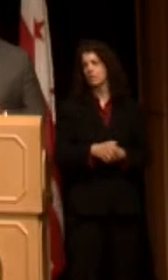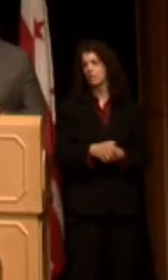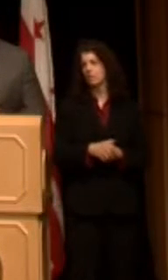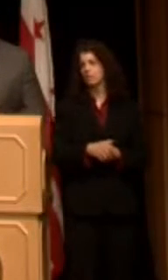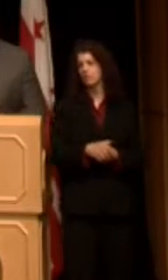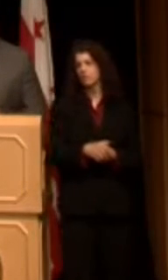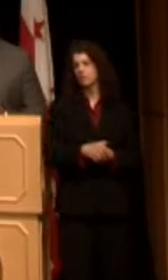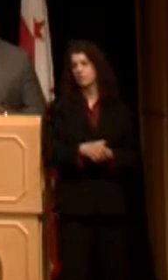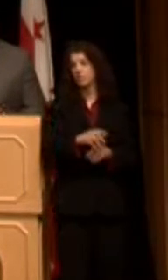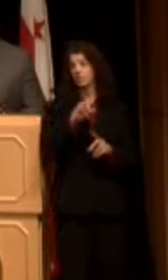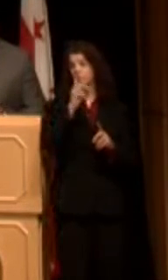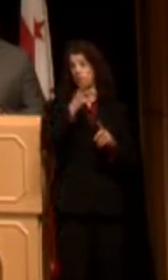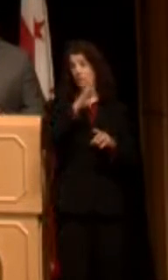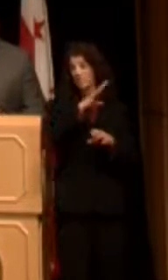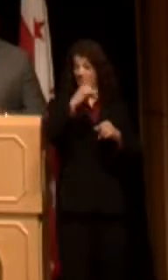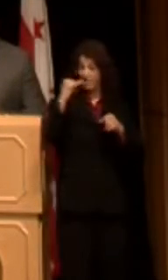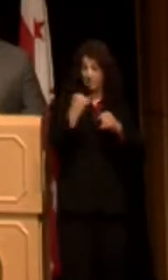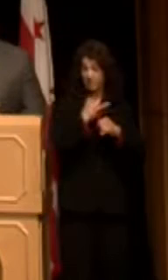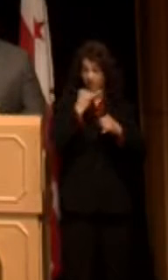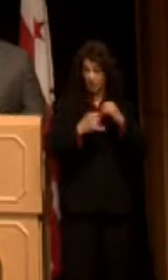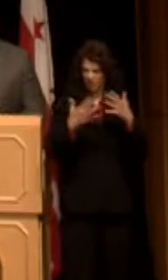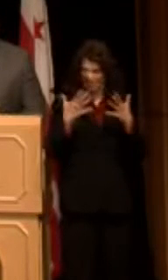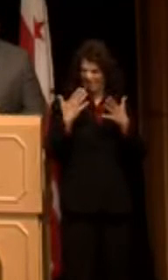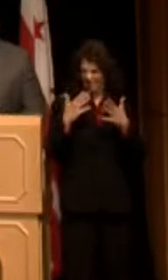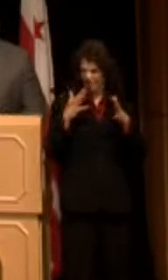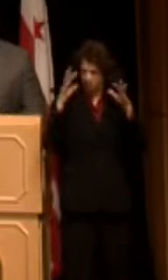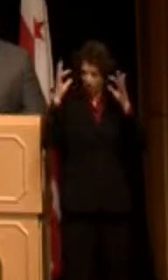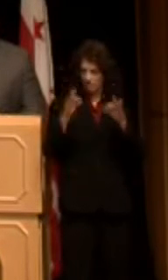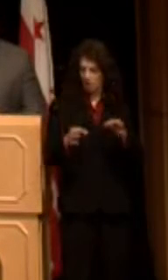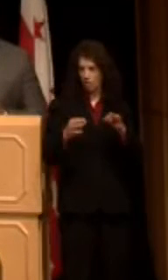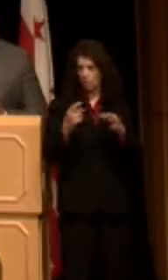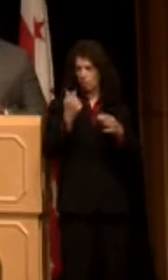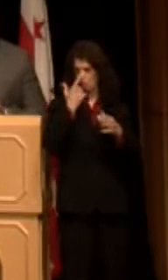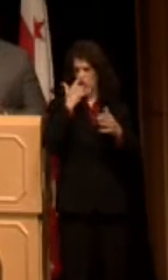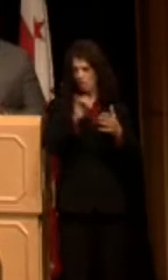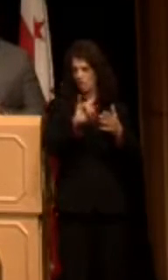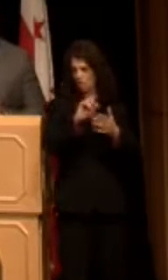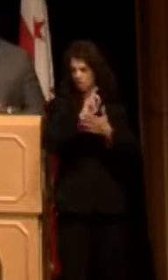FIRST NET ZERO FACILITY. WHICH WILL BE ONE OF THE FIRST